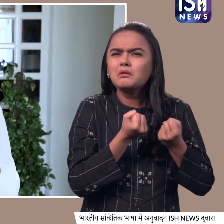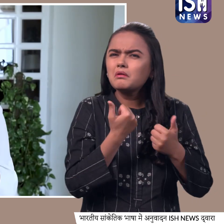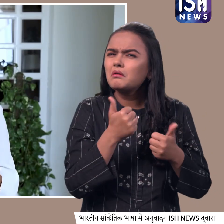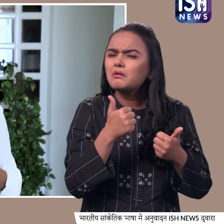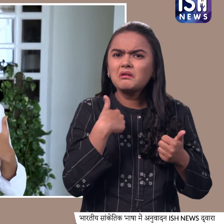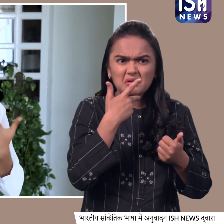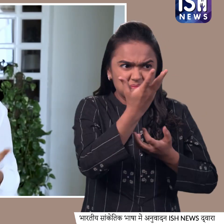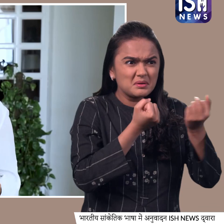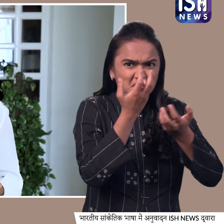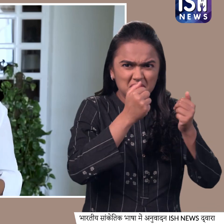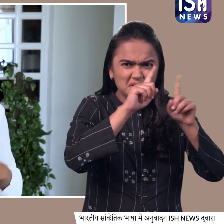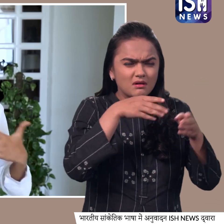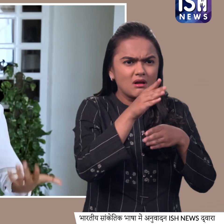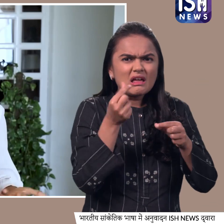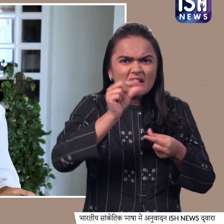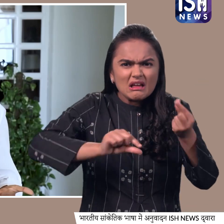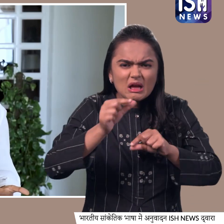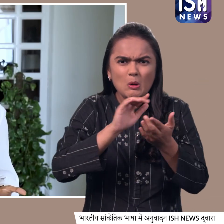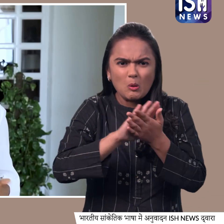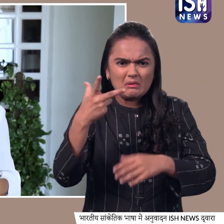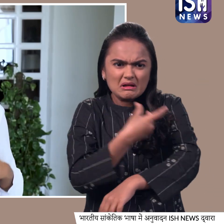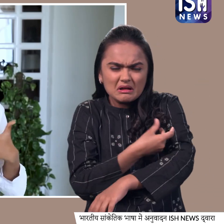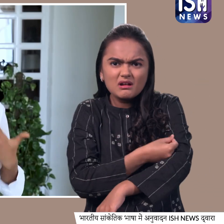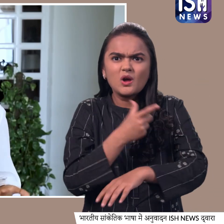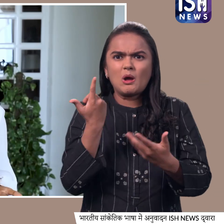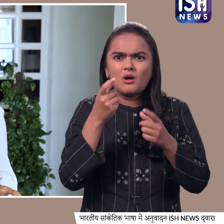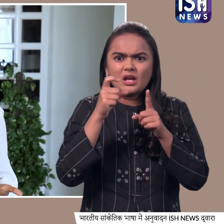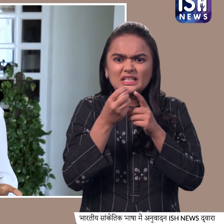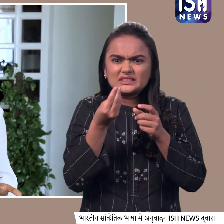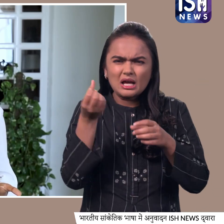and most of the milk in the market is full of chemicals, hormones and detergents.